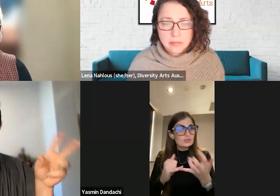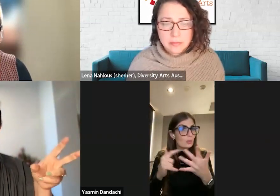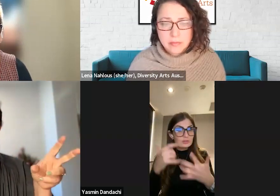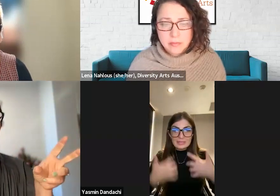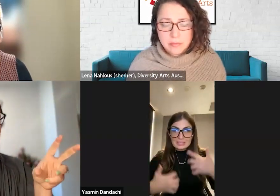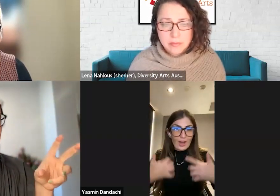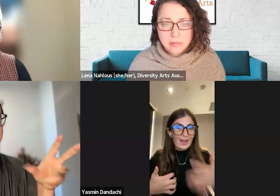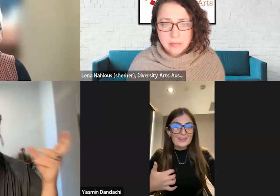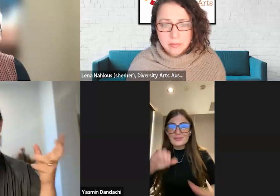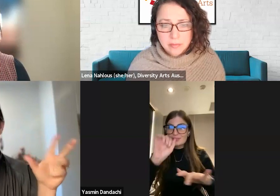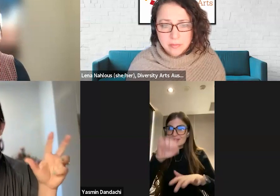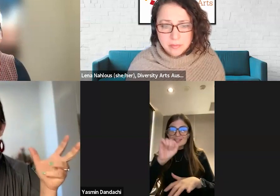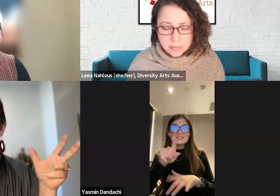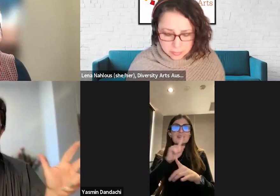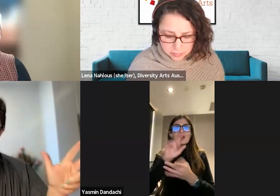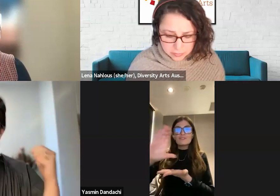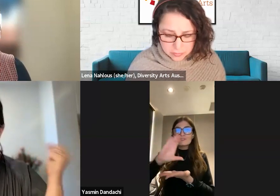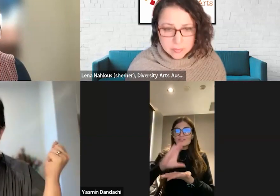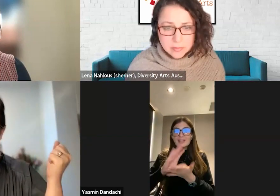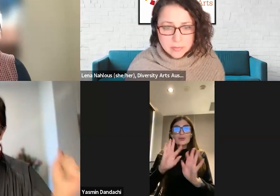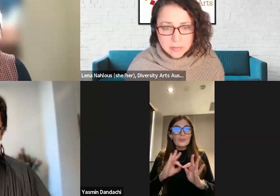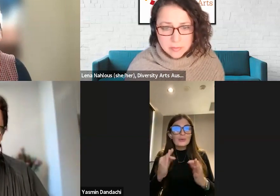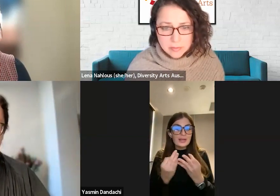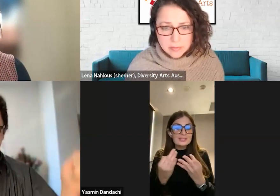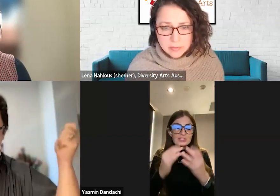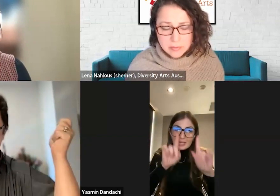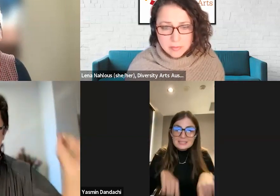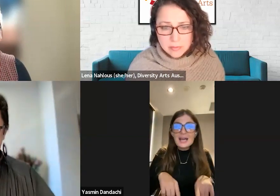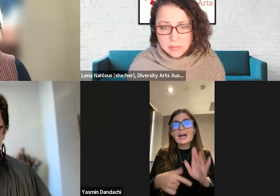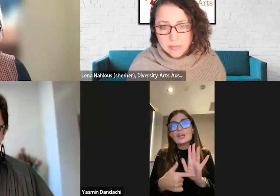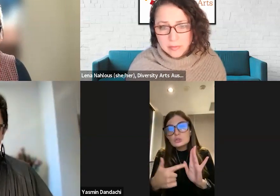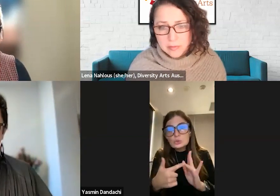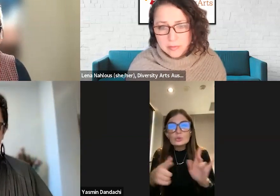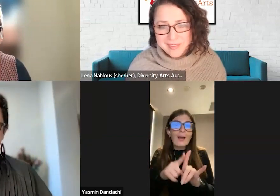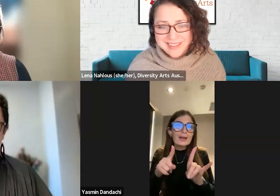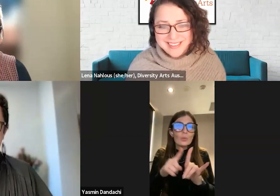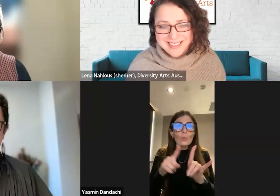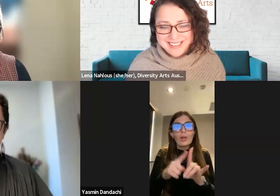And funding bodies are starting to, if not, you know, wave pompoms in excitement at that idea,